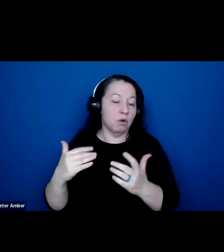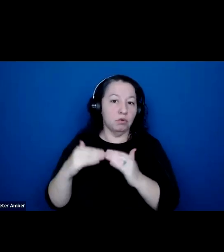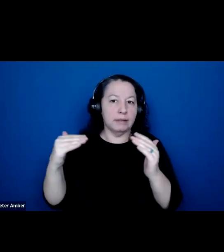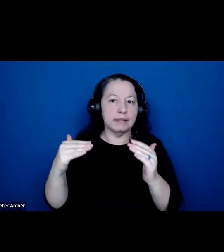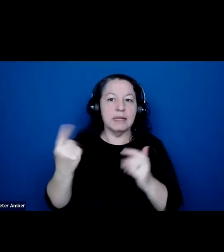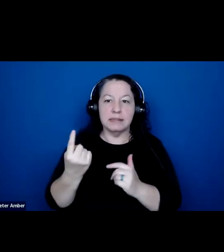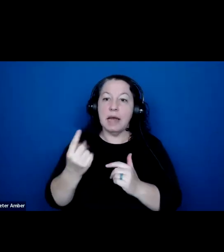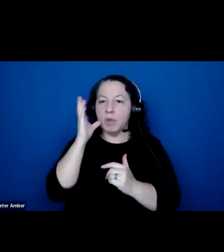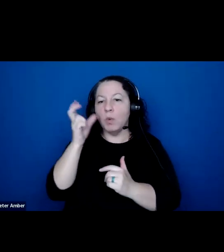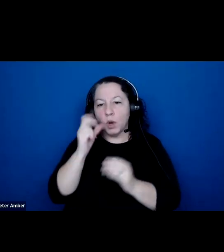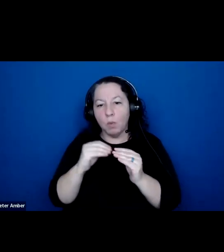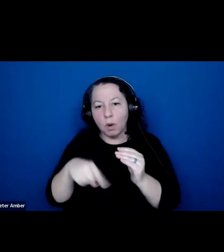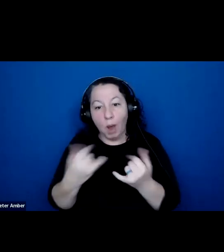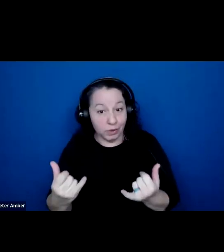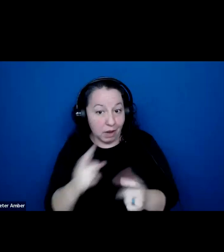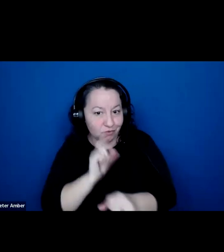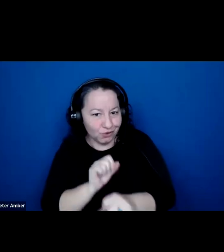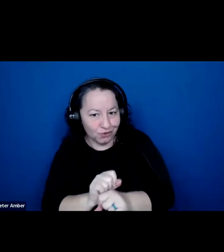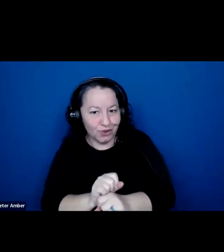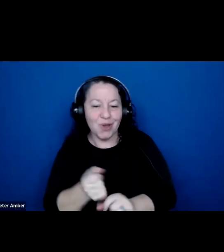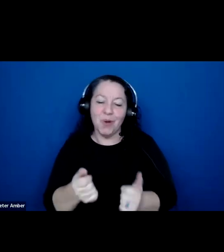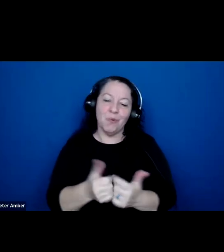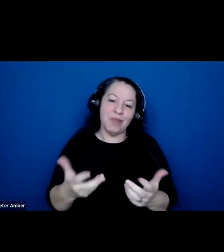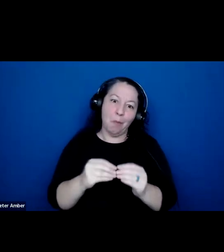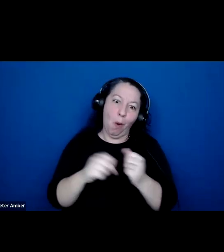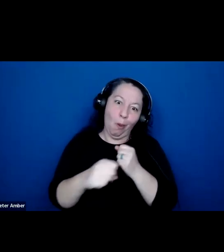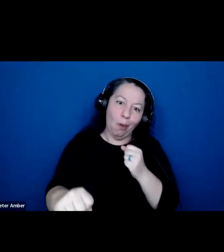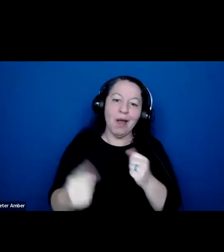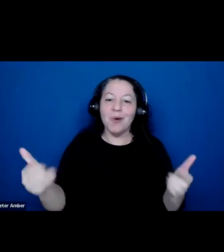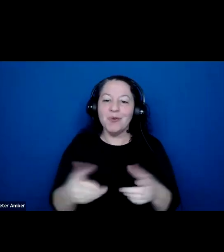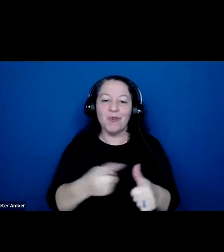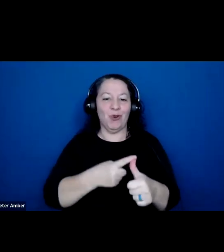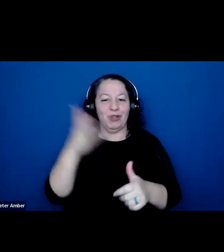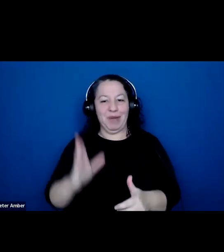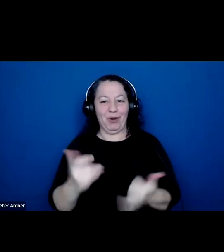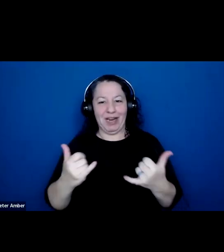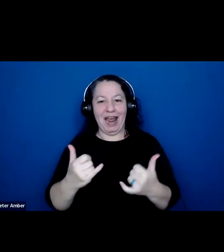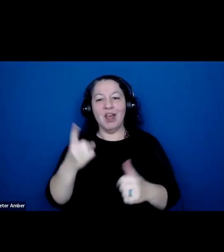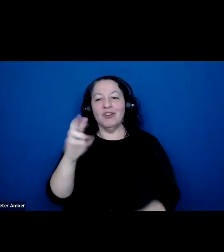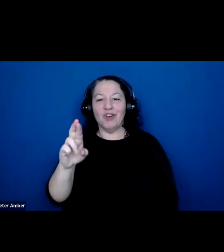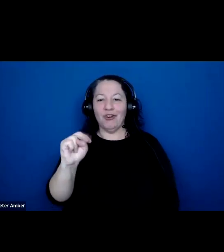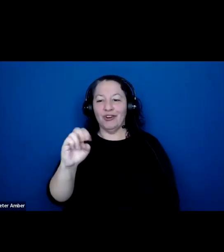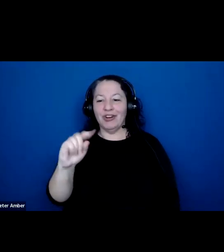So without further ado, I'll introduce our first speaker today. Dr. Neta Crawford is the Montague Burton